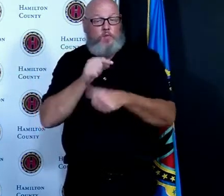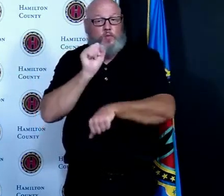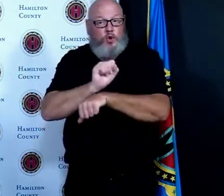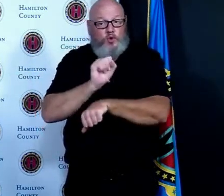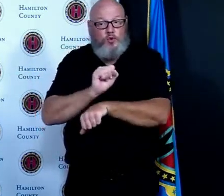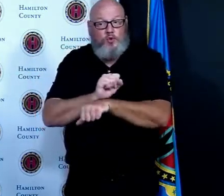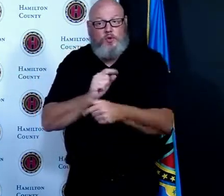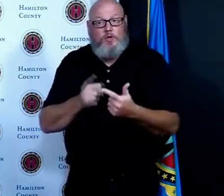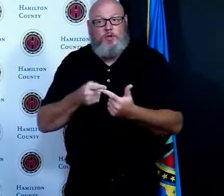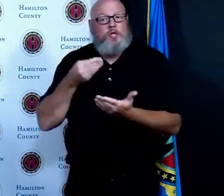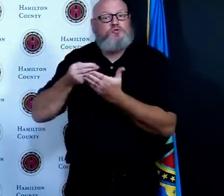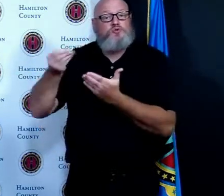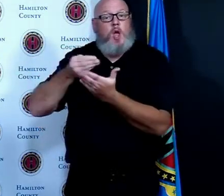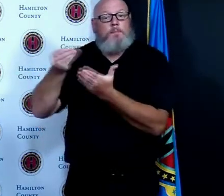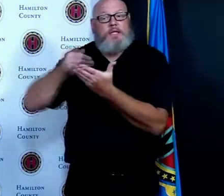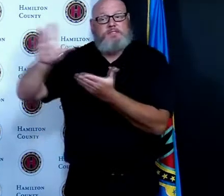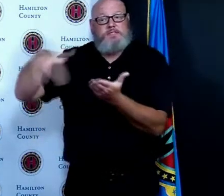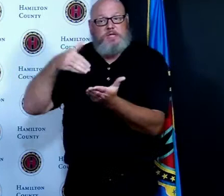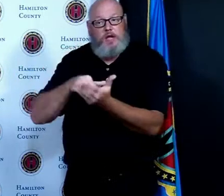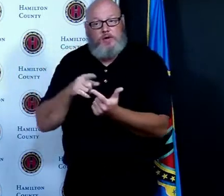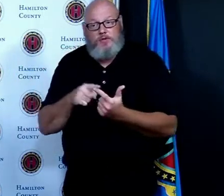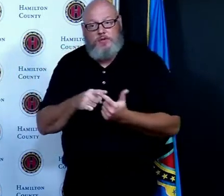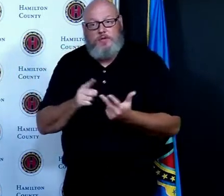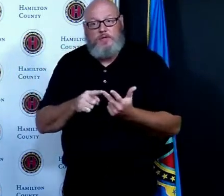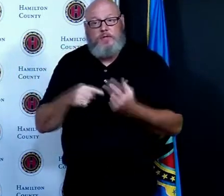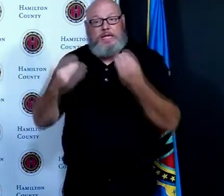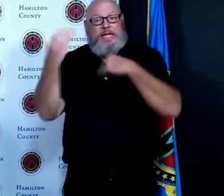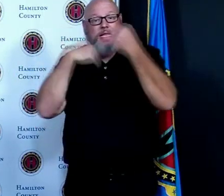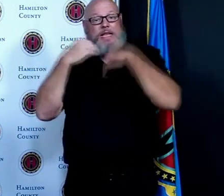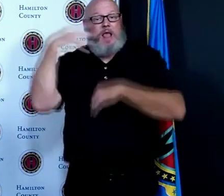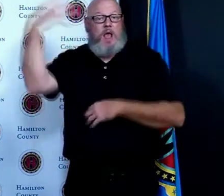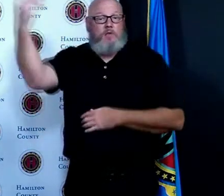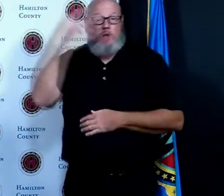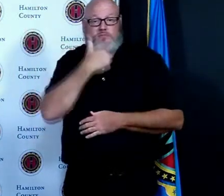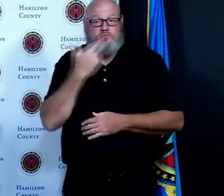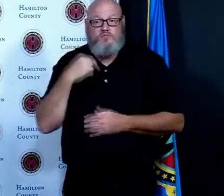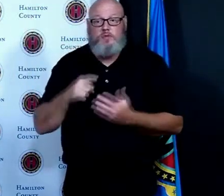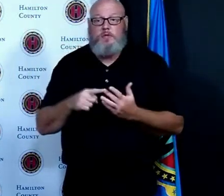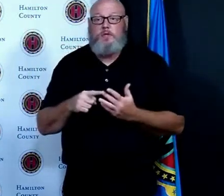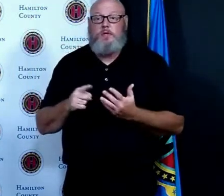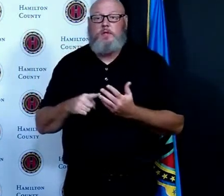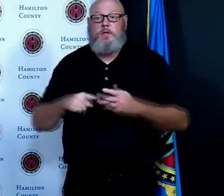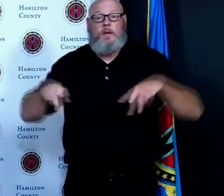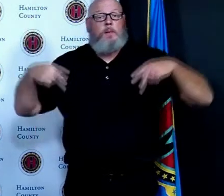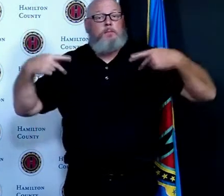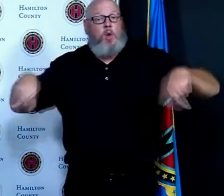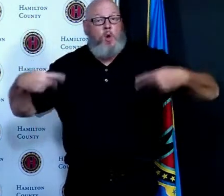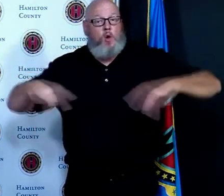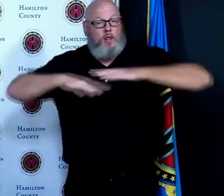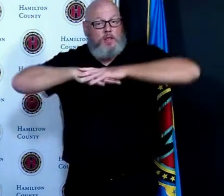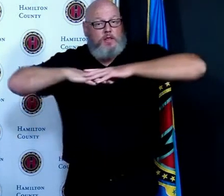eating out parties with friends vacation travel sporting events bars and nightclubs